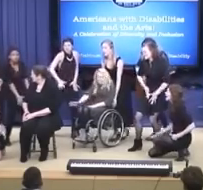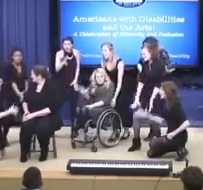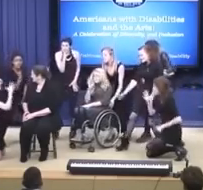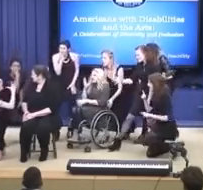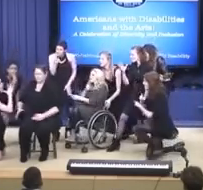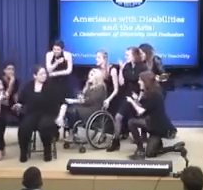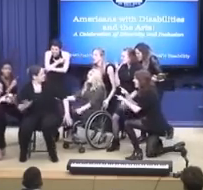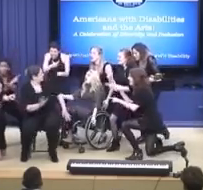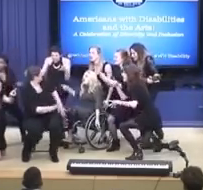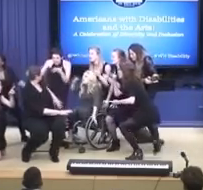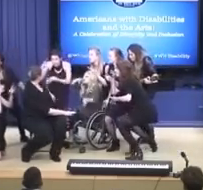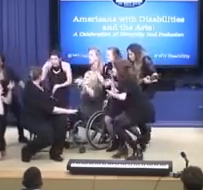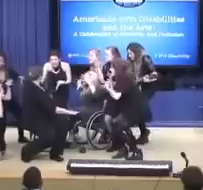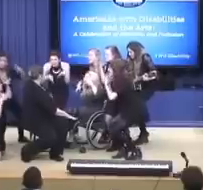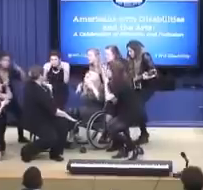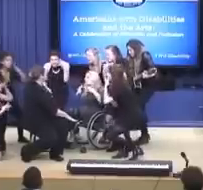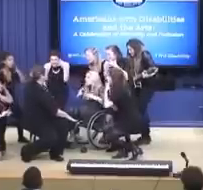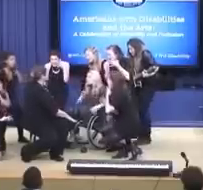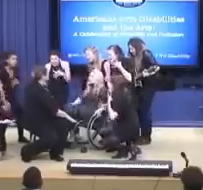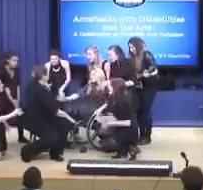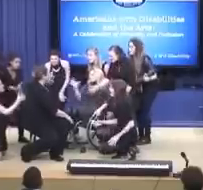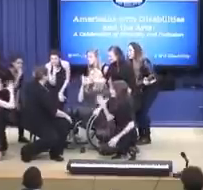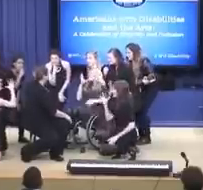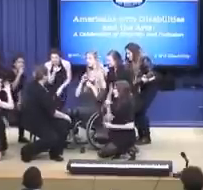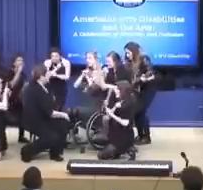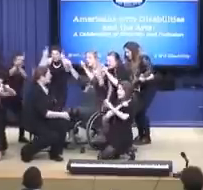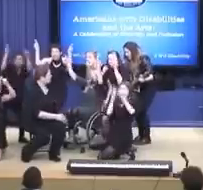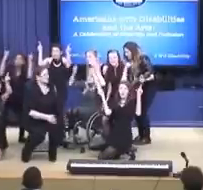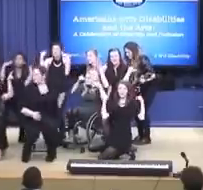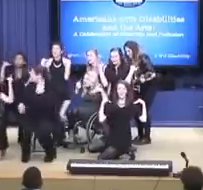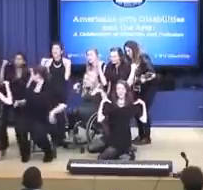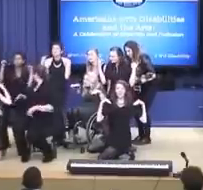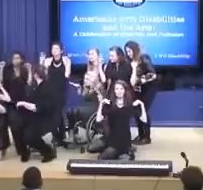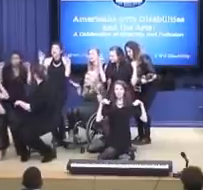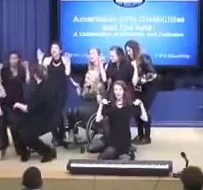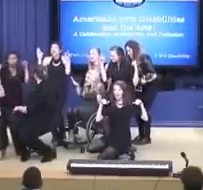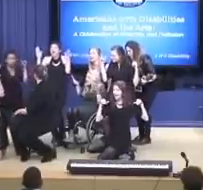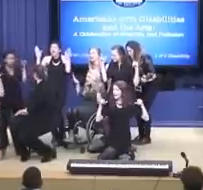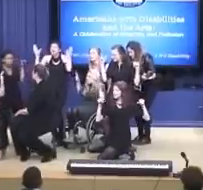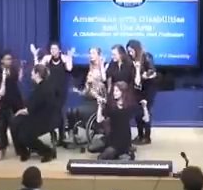Mama, the weeping Mama, the angels